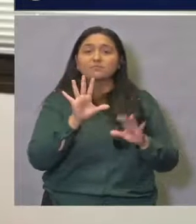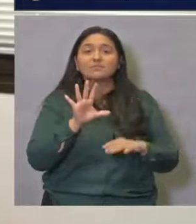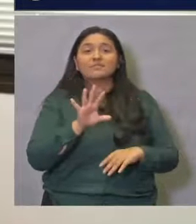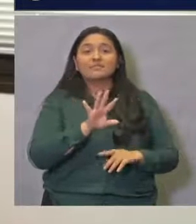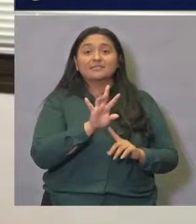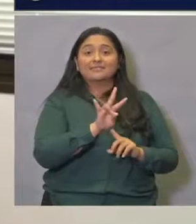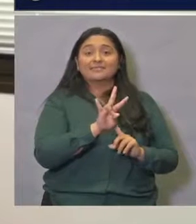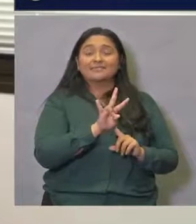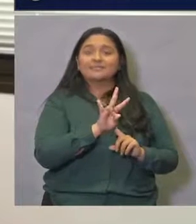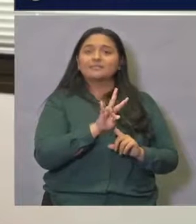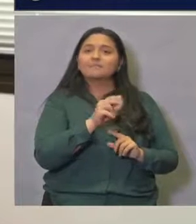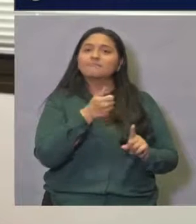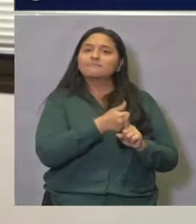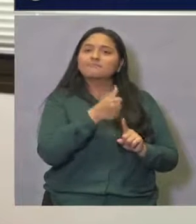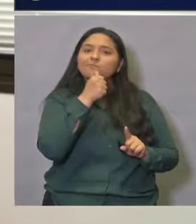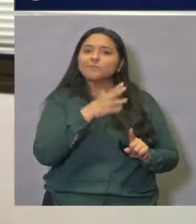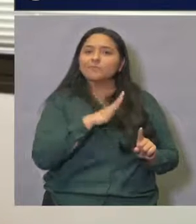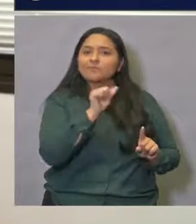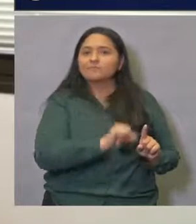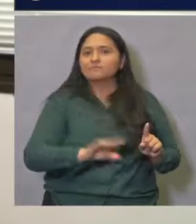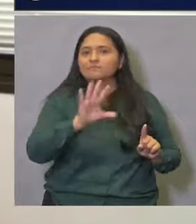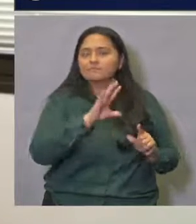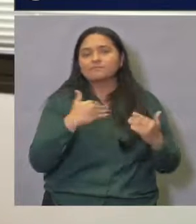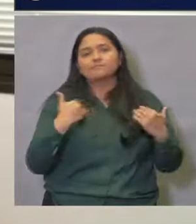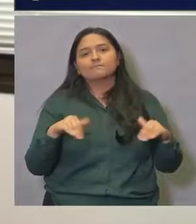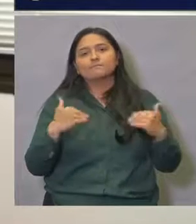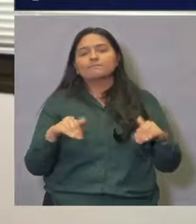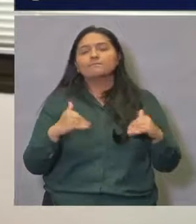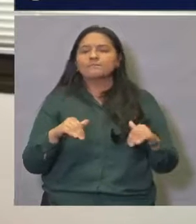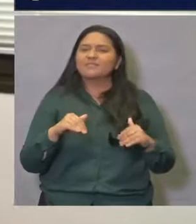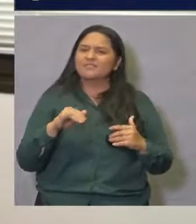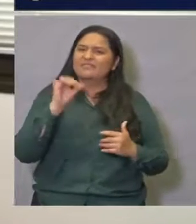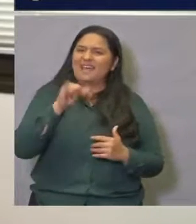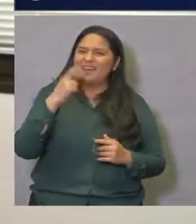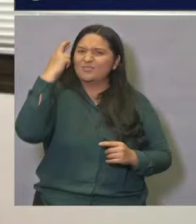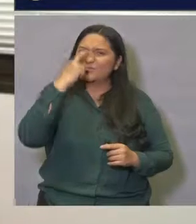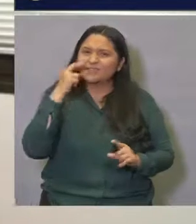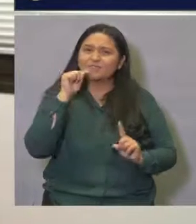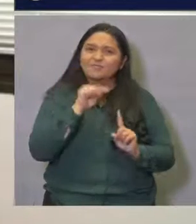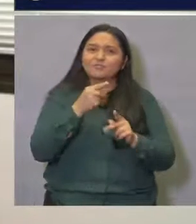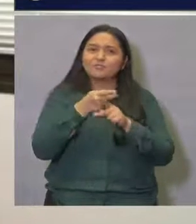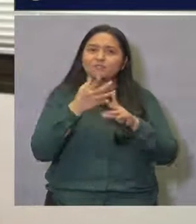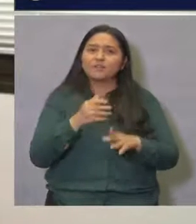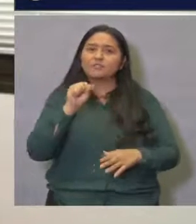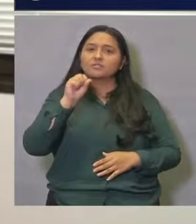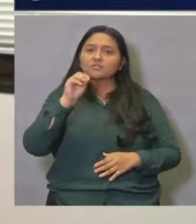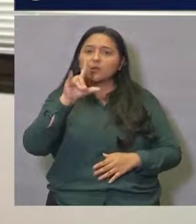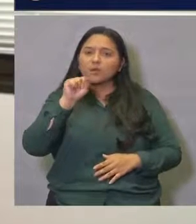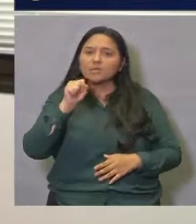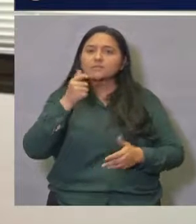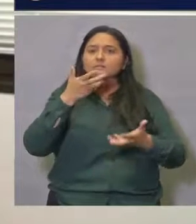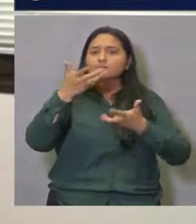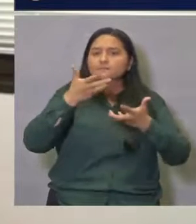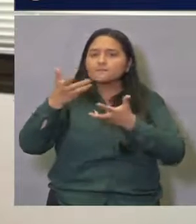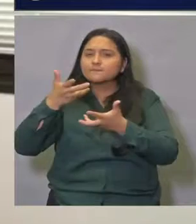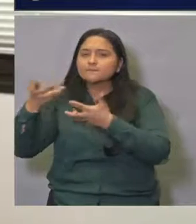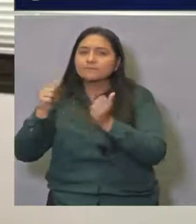COMUNIDAD ASIÁTICA. ESTA VEZ